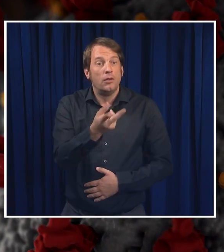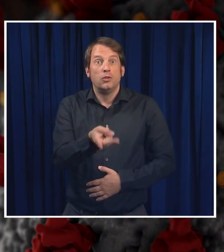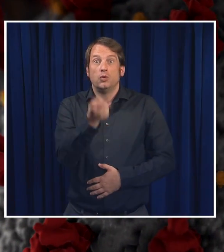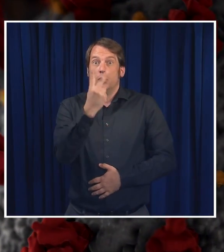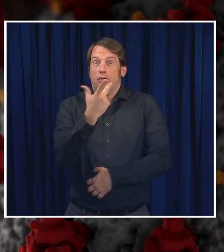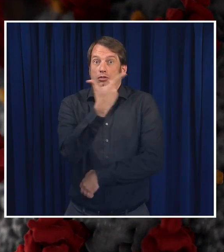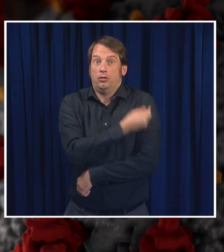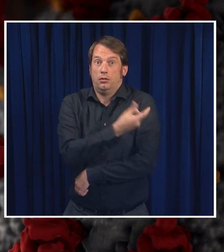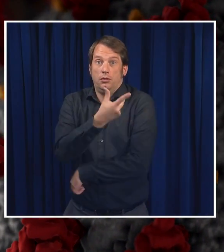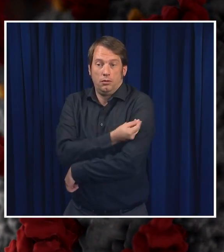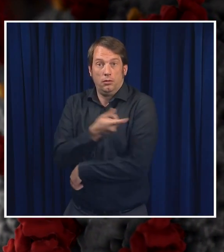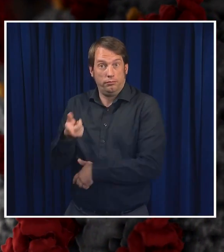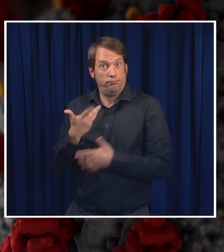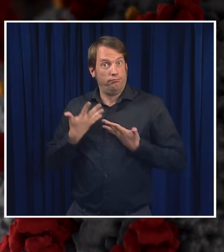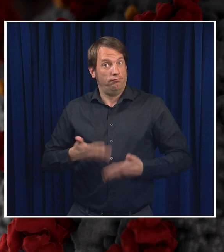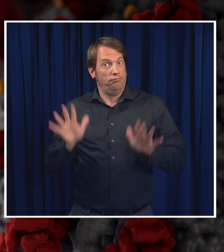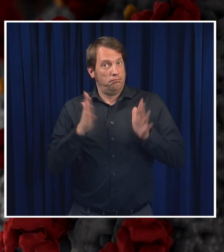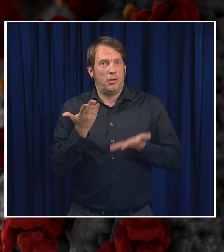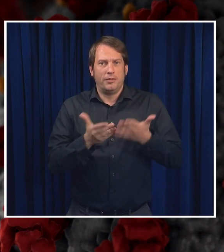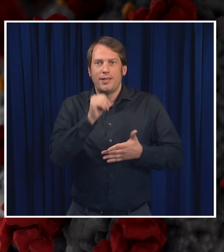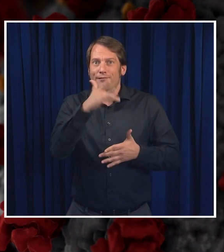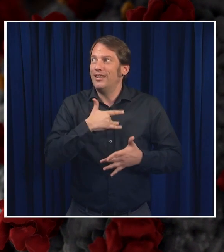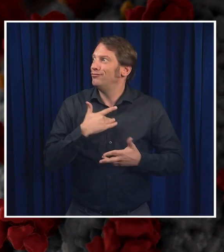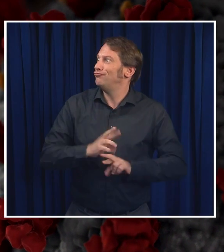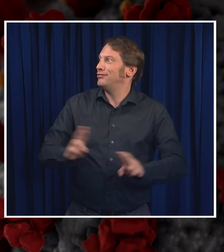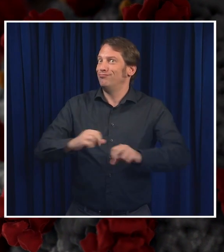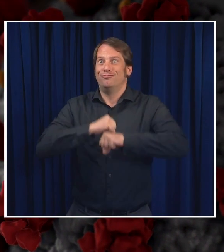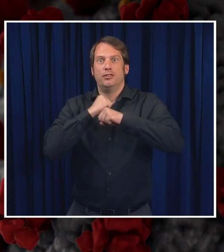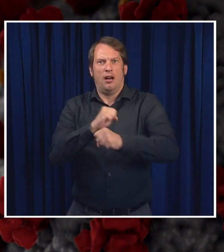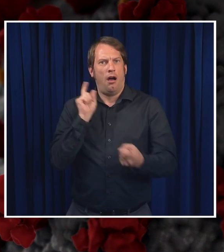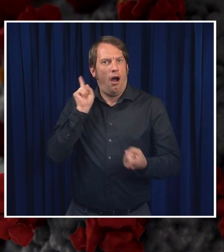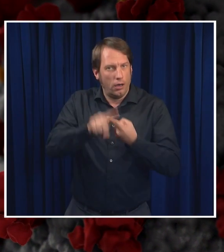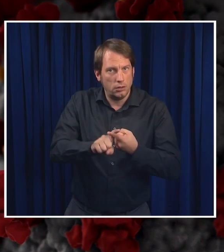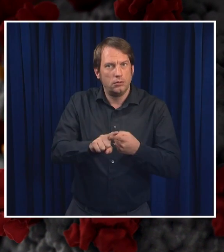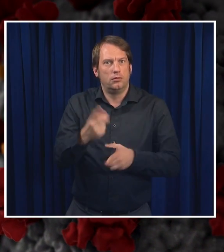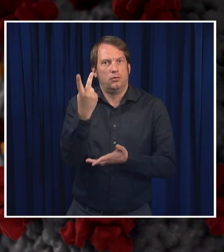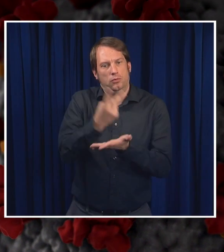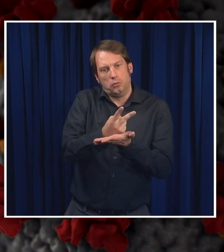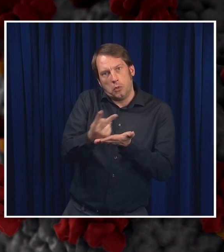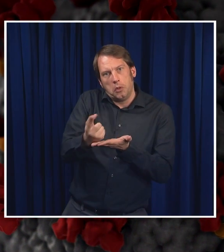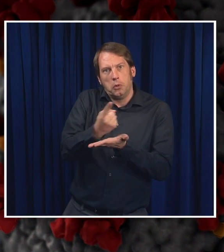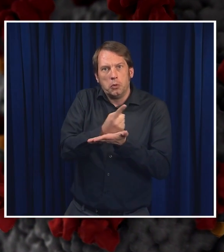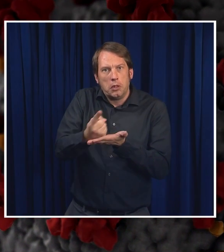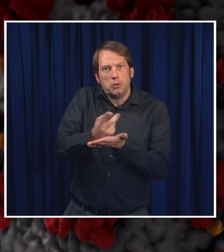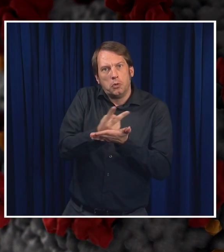Covid-19 vaccines that require two shots may not protect you until a week or two